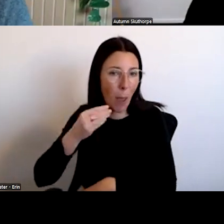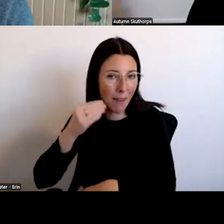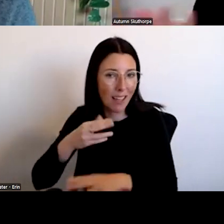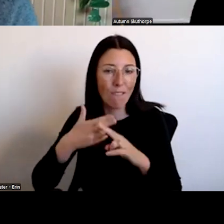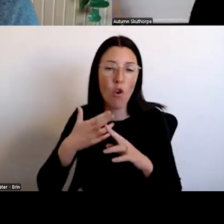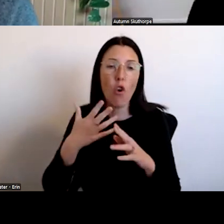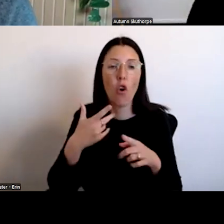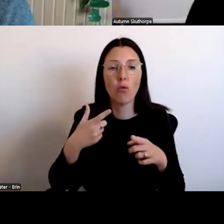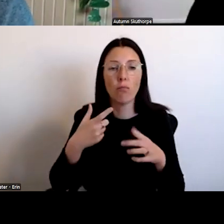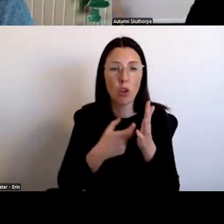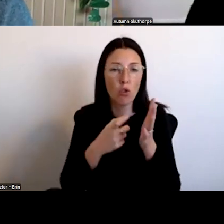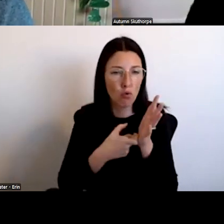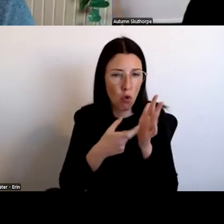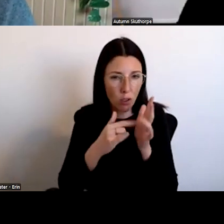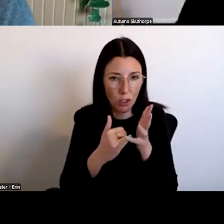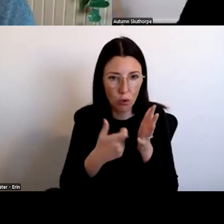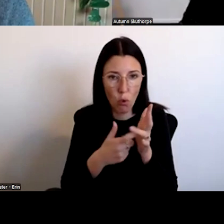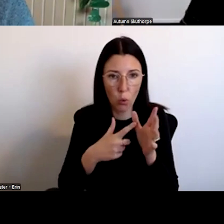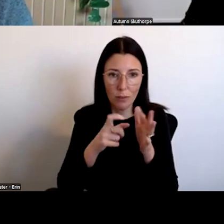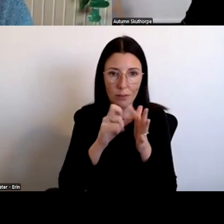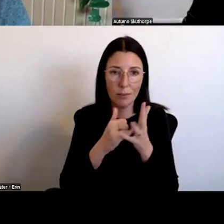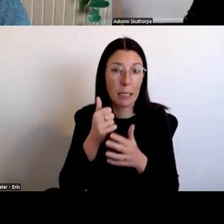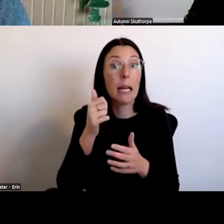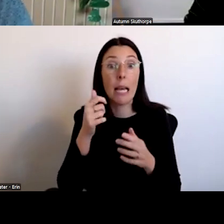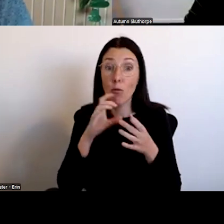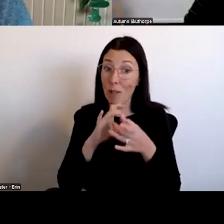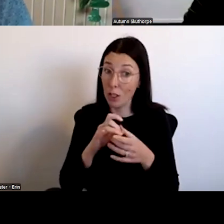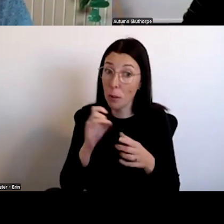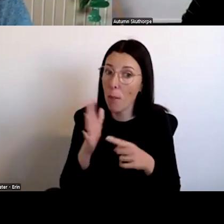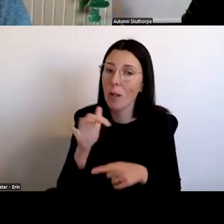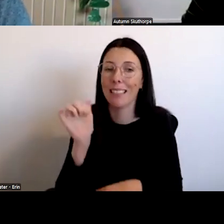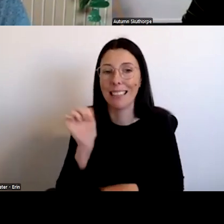relationships are critical obviously. >> I love that idea of the champion as well,